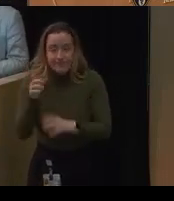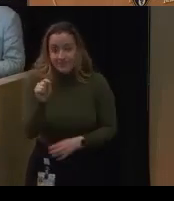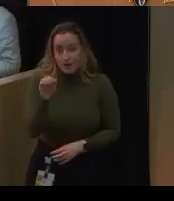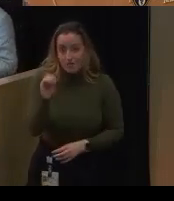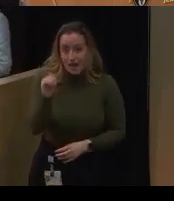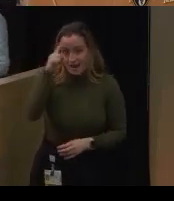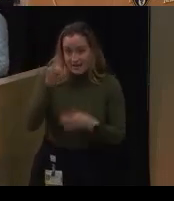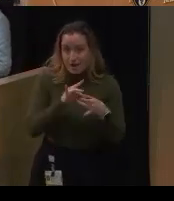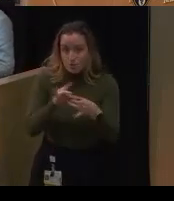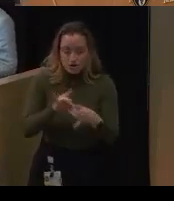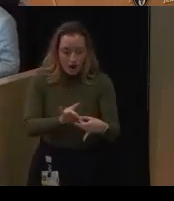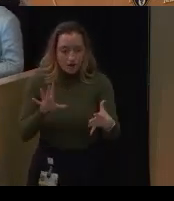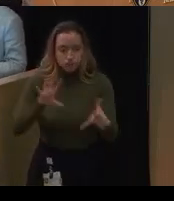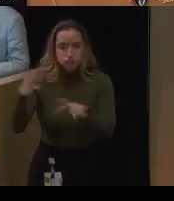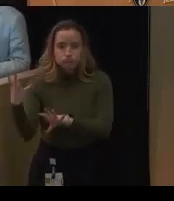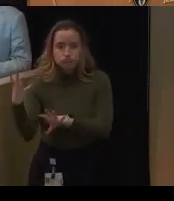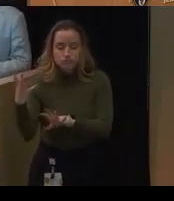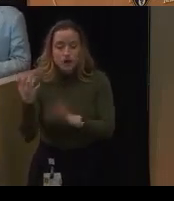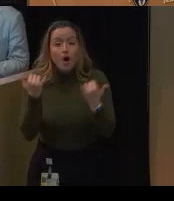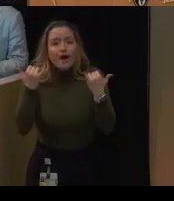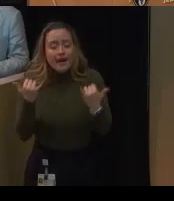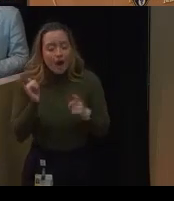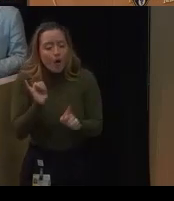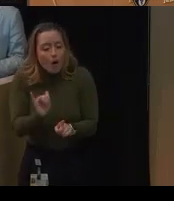which is nice in the sense that it gives us some neurobiological Target for intervention